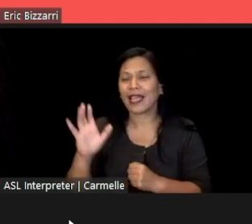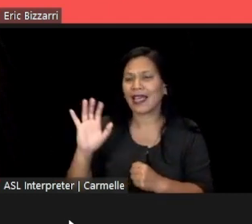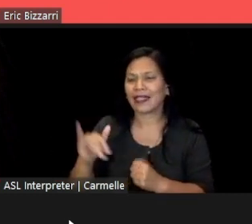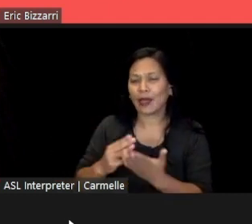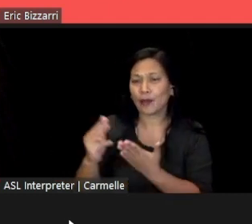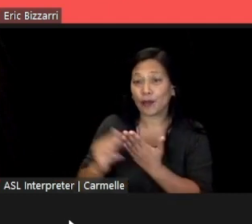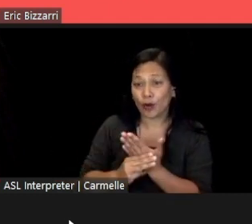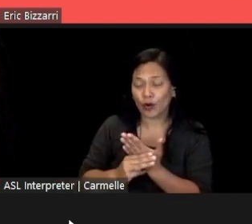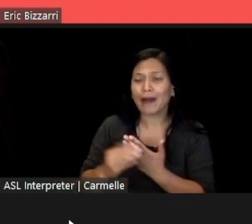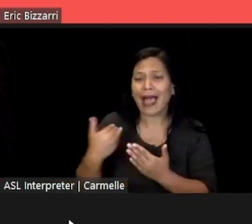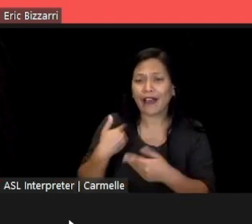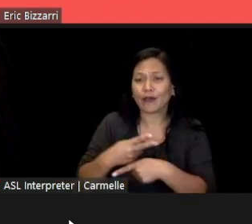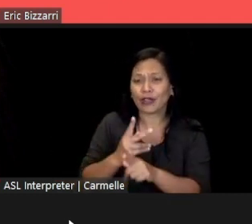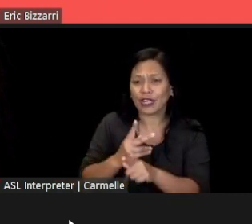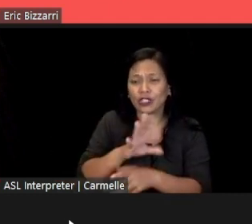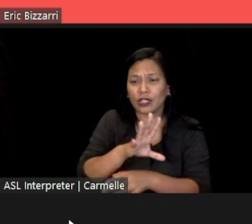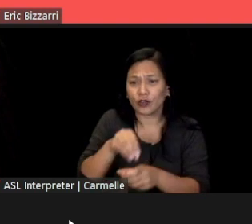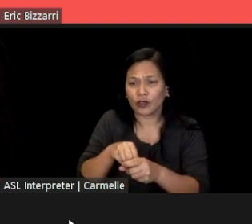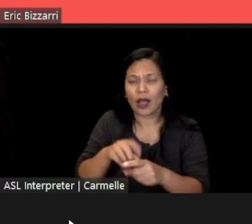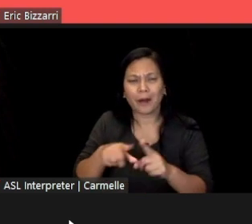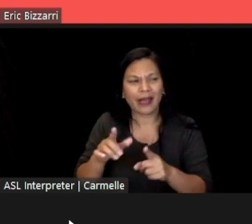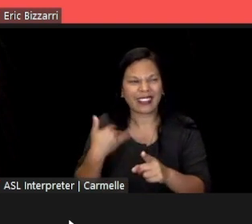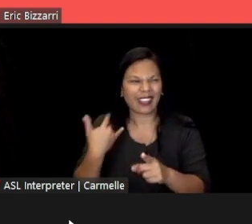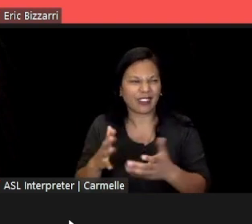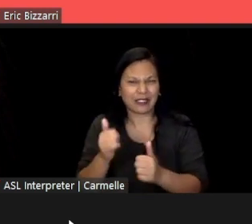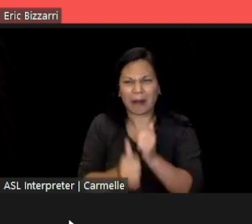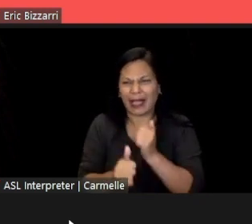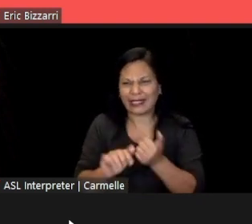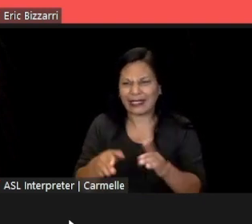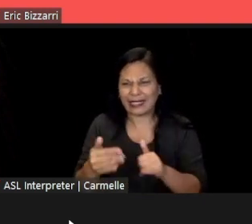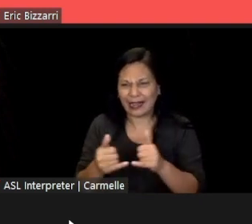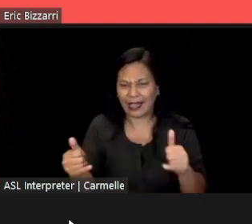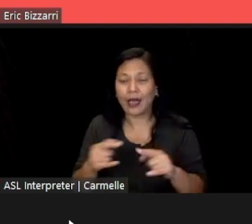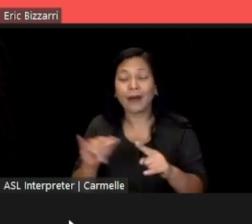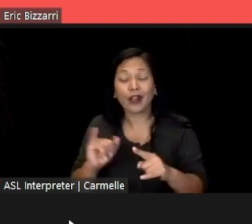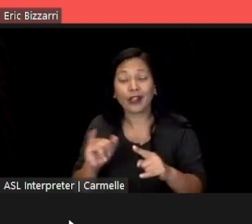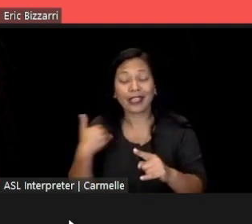has, it has production, but that deadline has passed, but there is still a development and pre-development